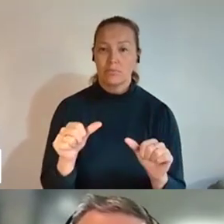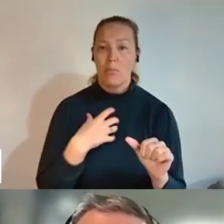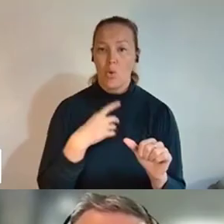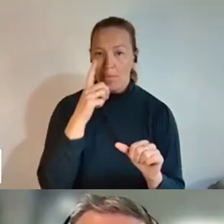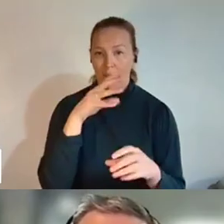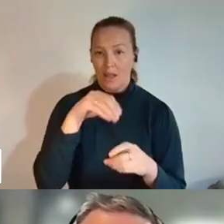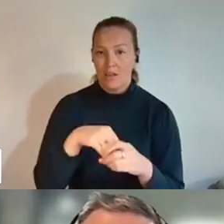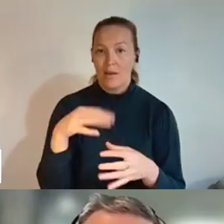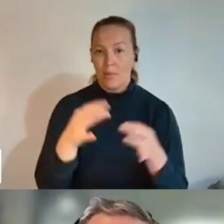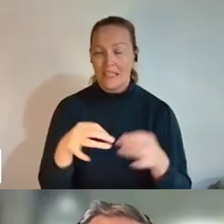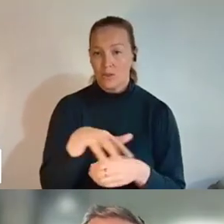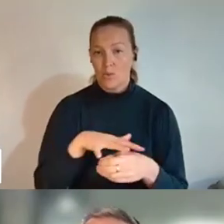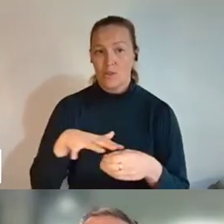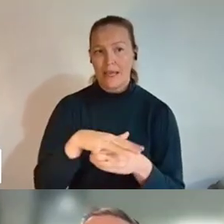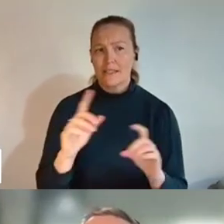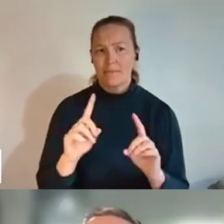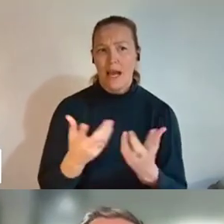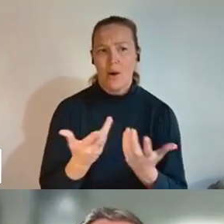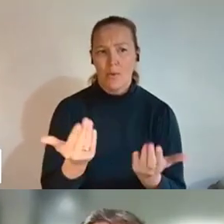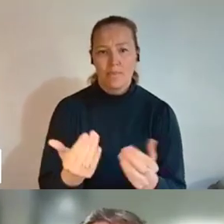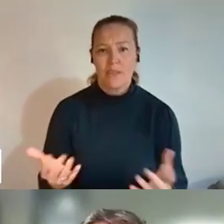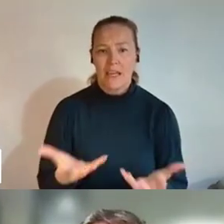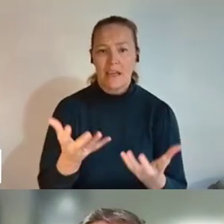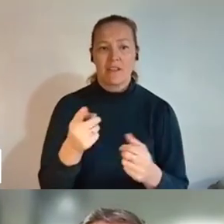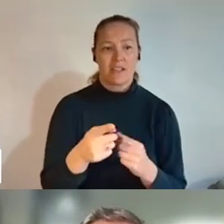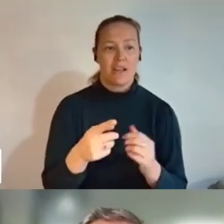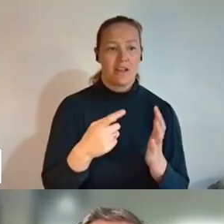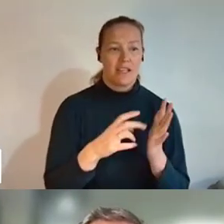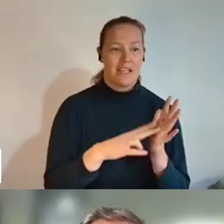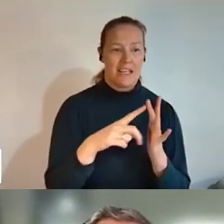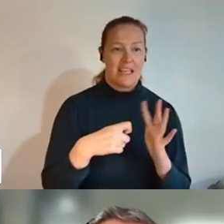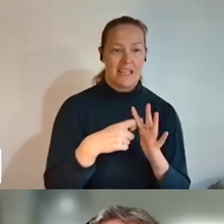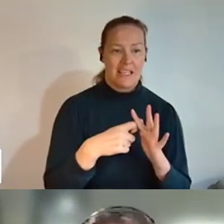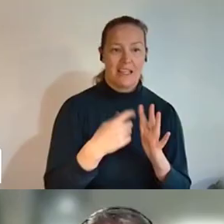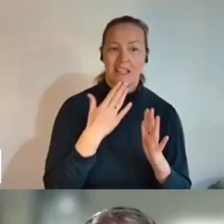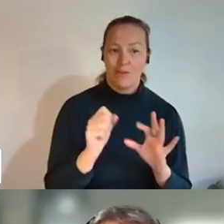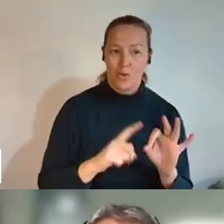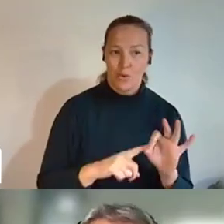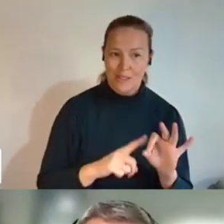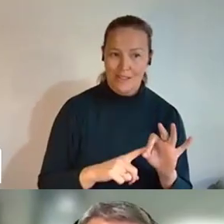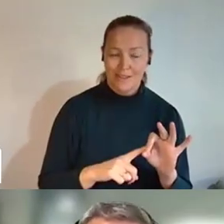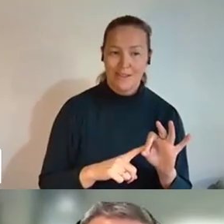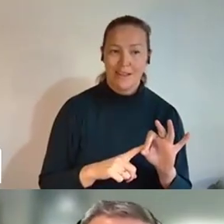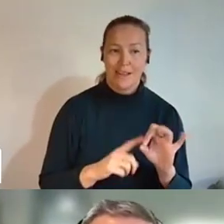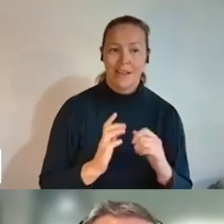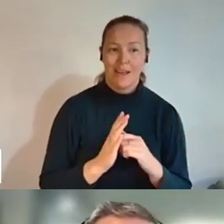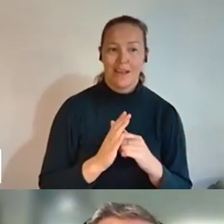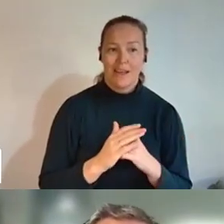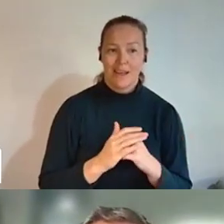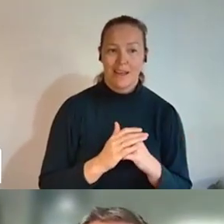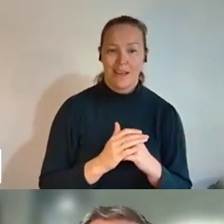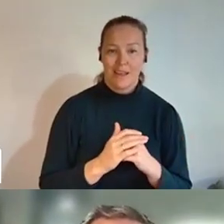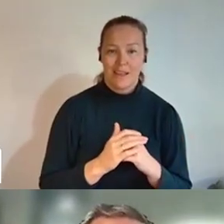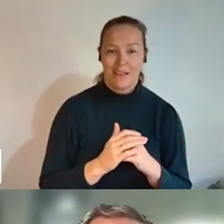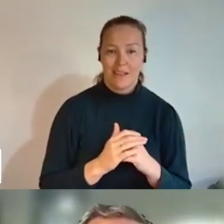space?" Yeah, thank you for the question. I'd actually like to support Dr Sarah's comments